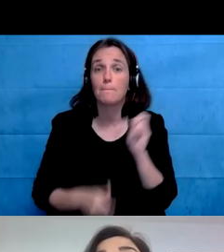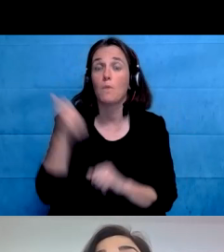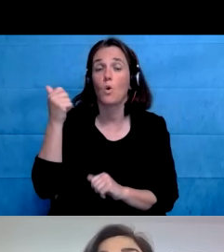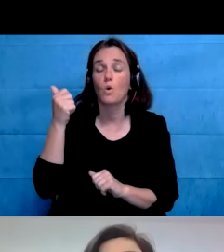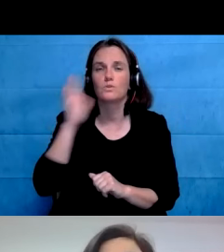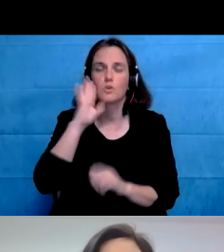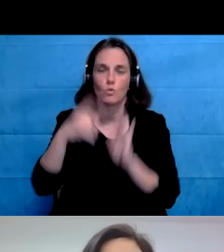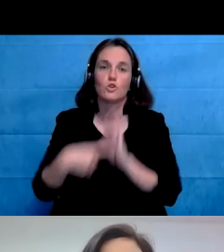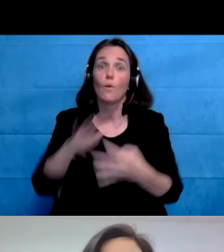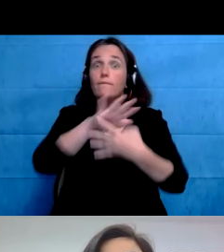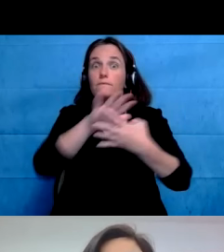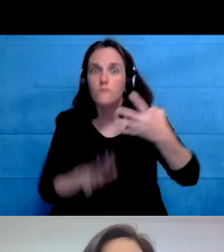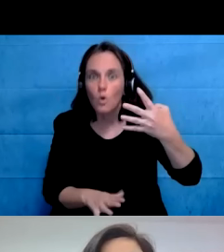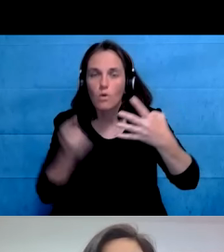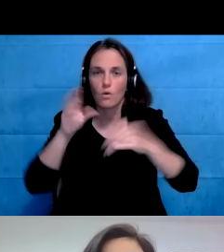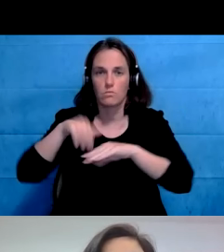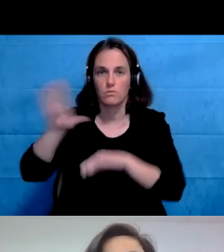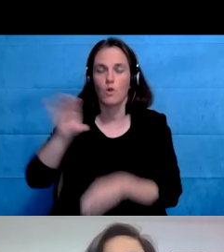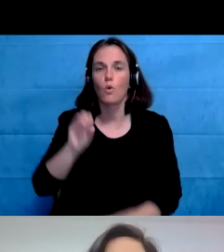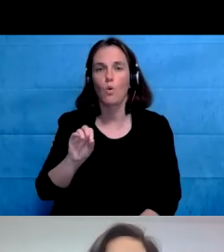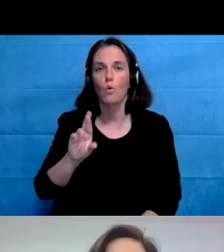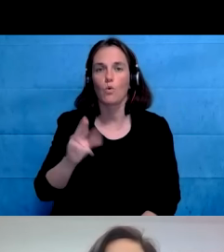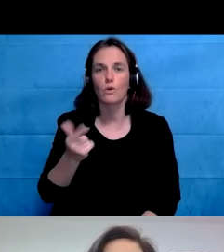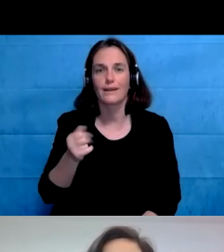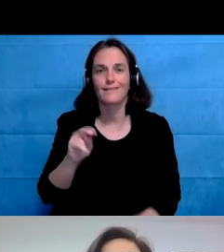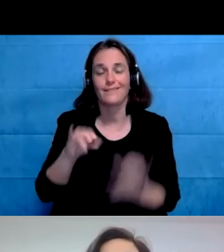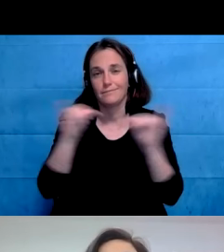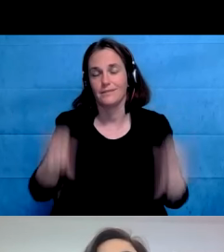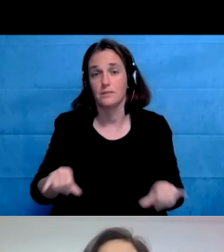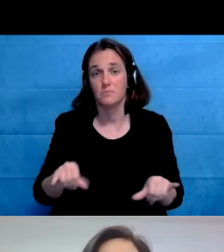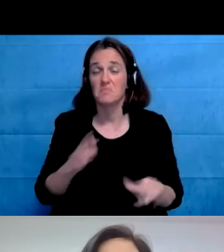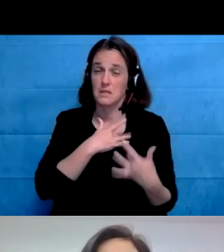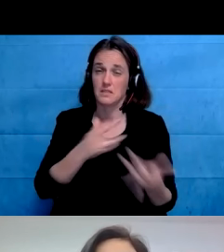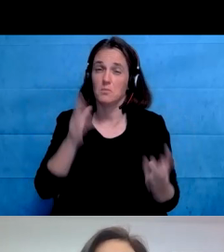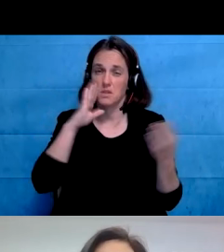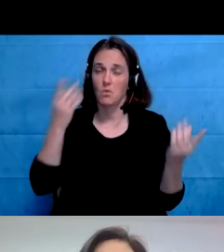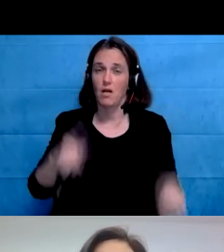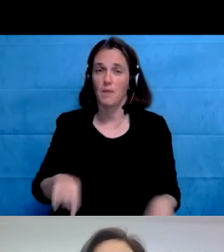or more organ systems that are gonna be involved. It typically will occur four to six weeks after a child